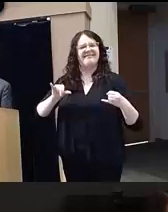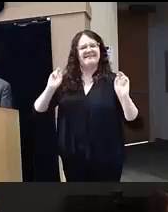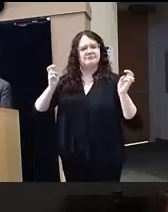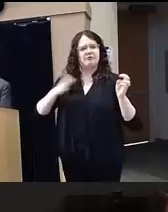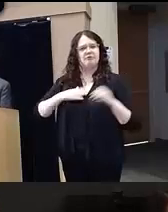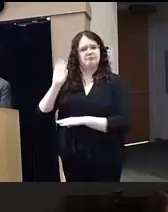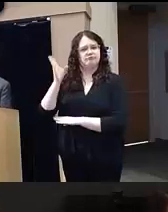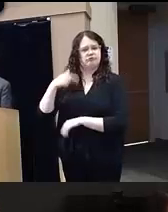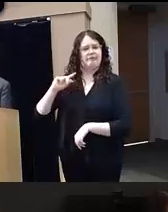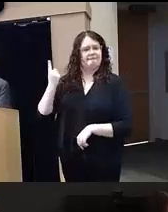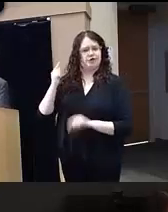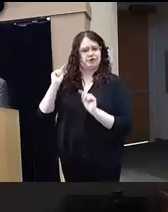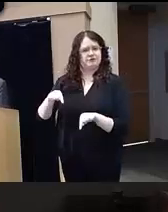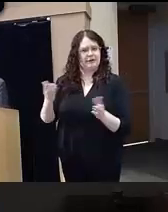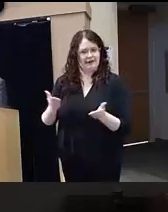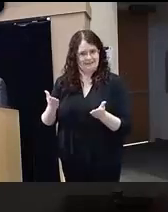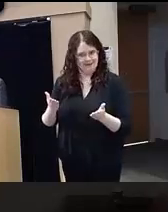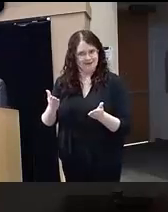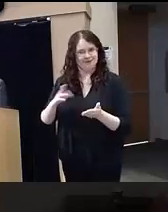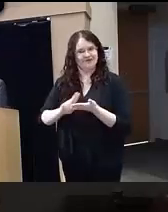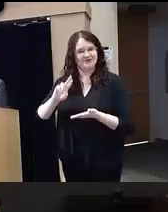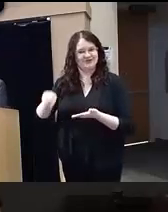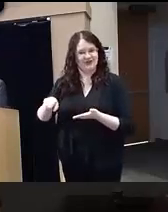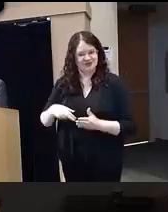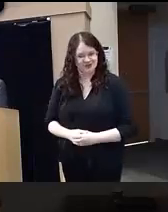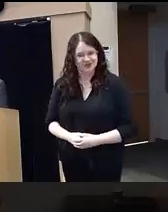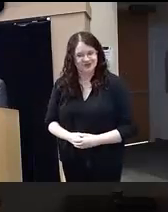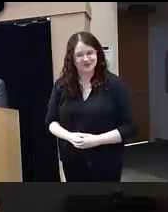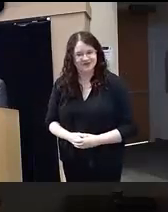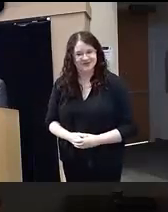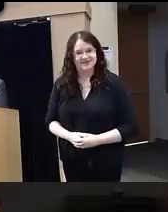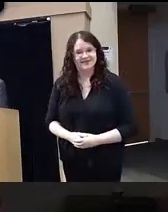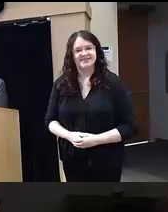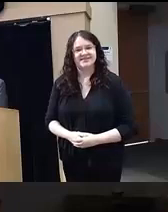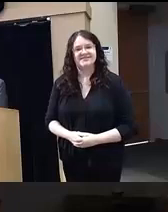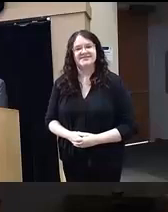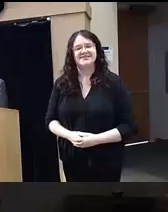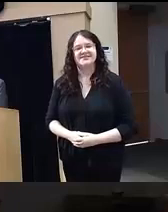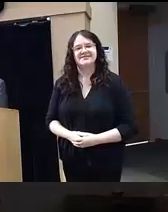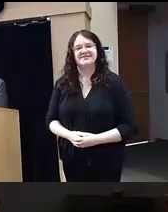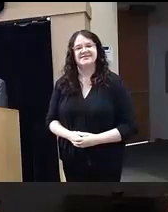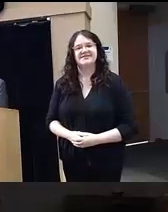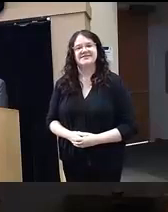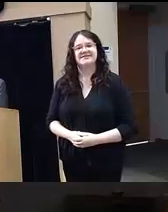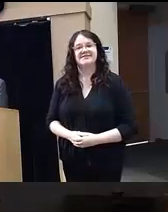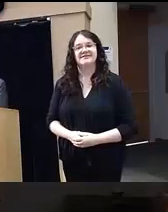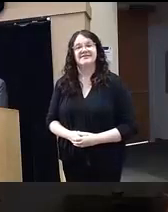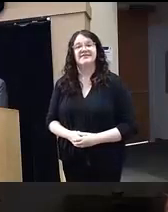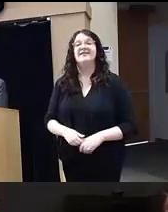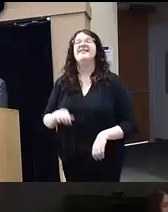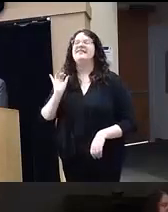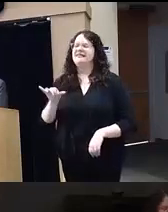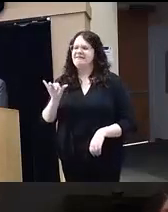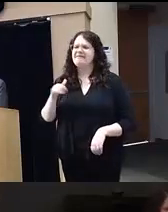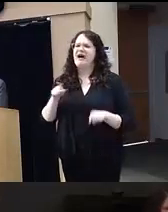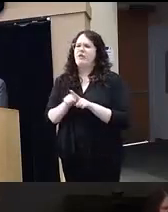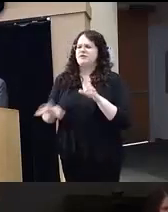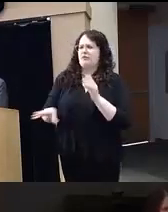first got here at the original Rochester but it's uh but I also tightly did a Redux or reversal